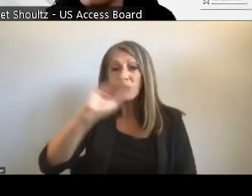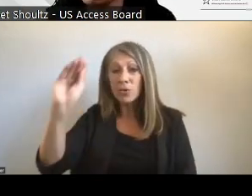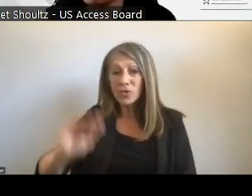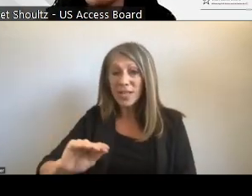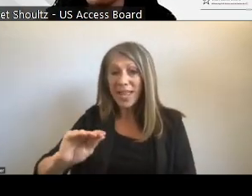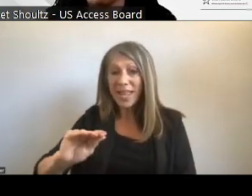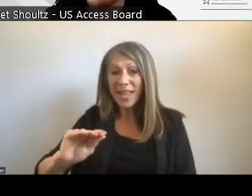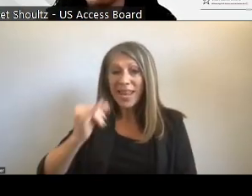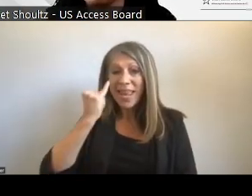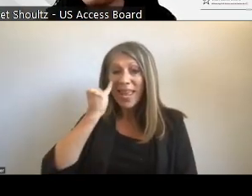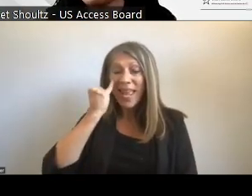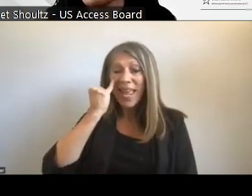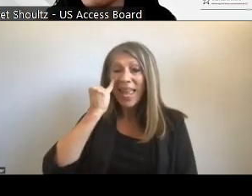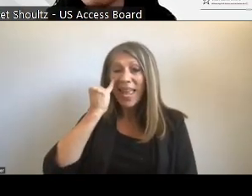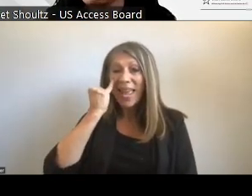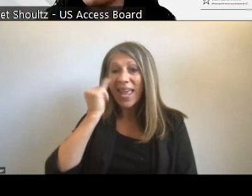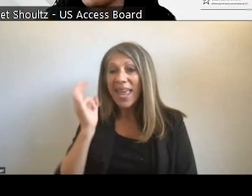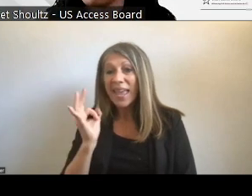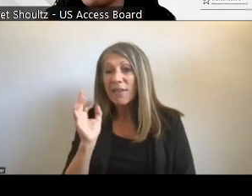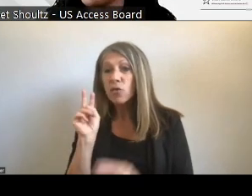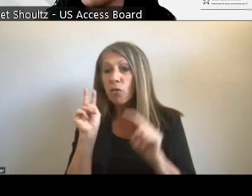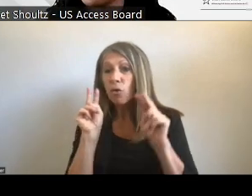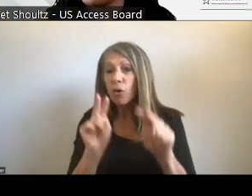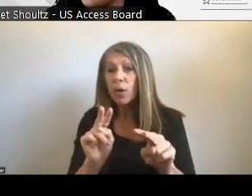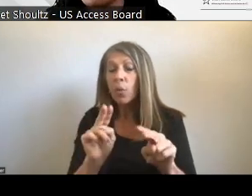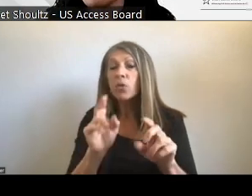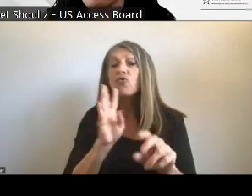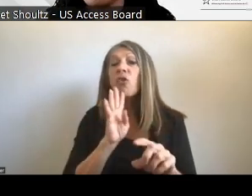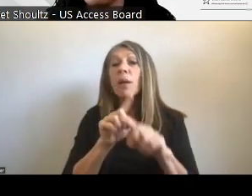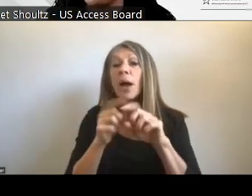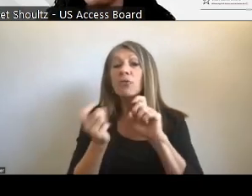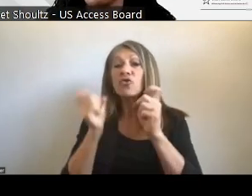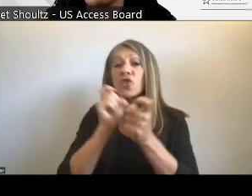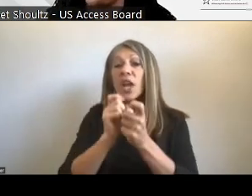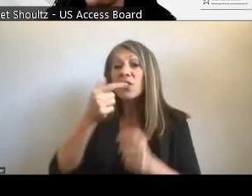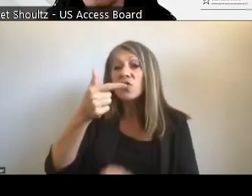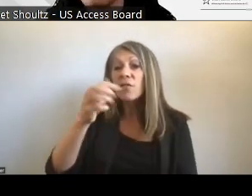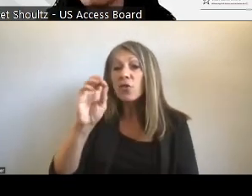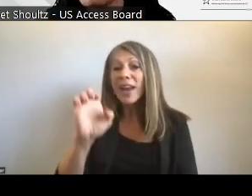if what you're going to look at when we talk about change of grade is adding those two grades.